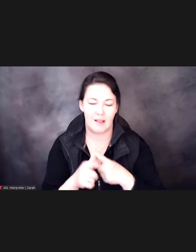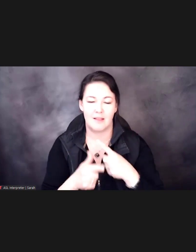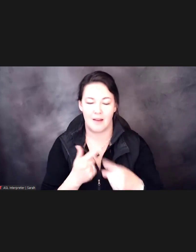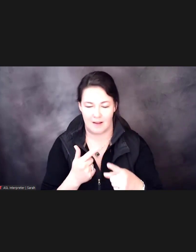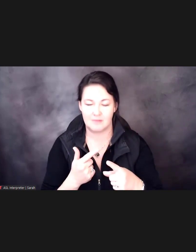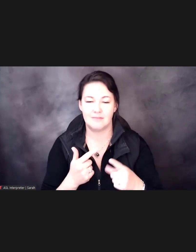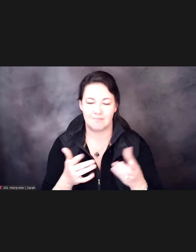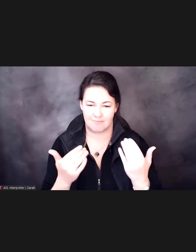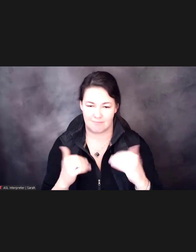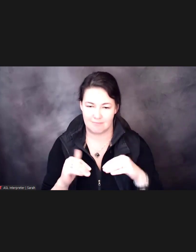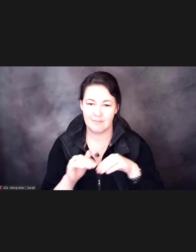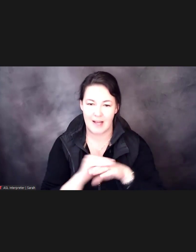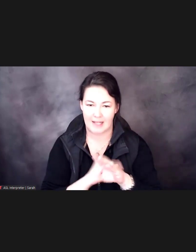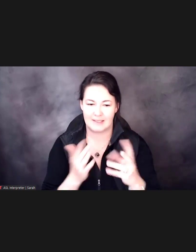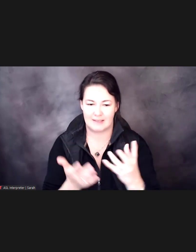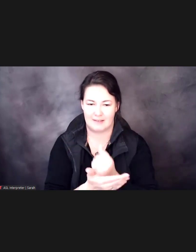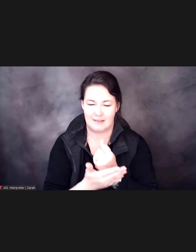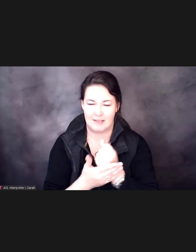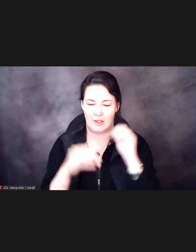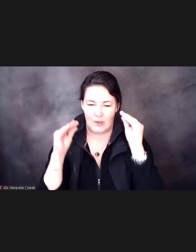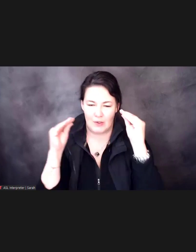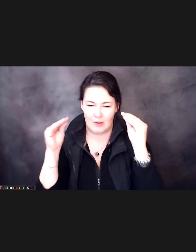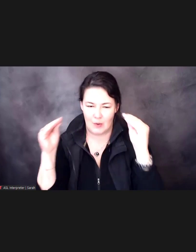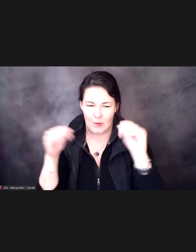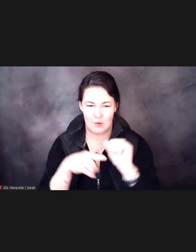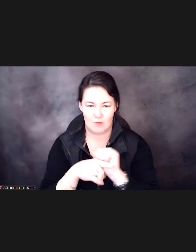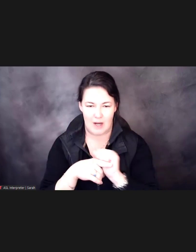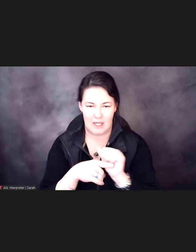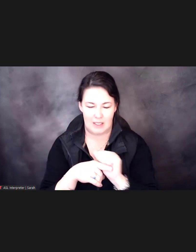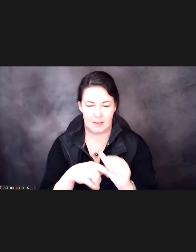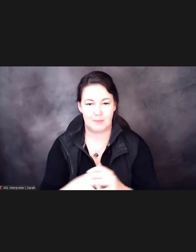After you've got your planning steps done, the next part will be to access training.